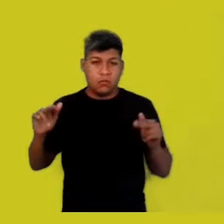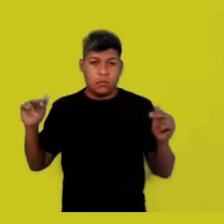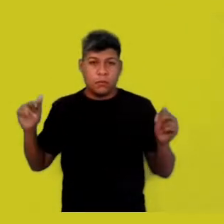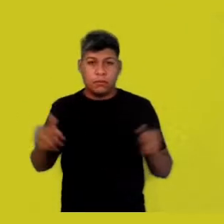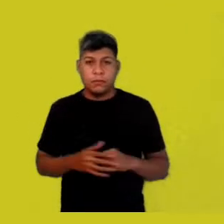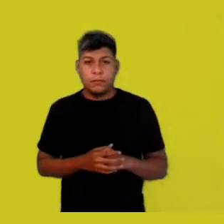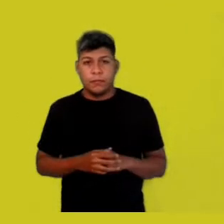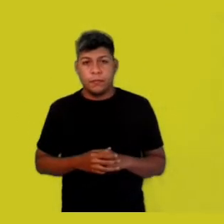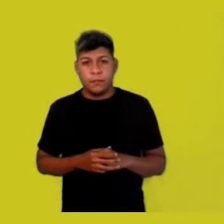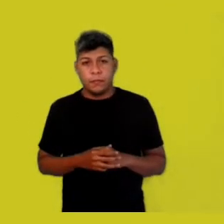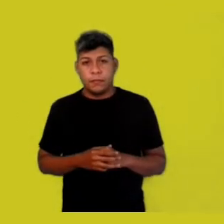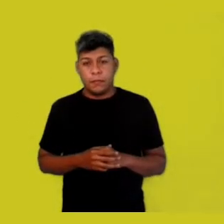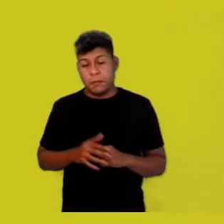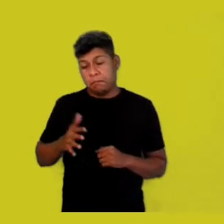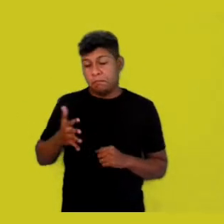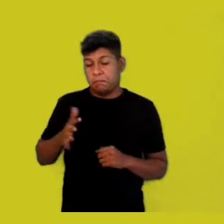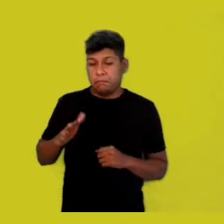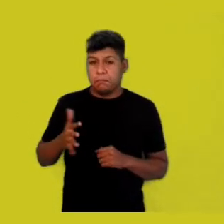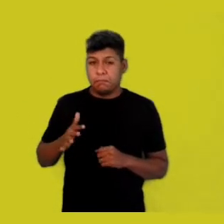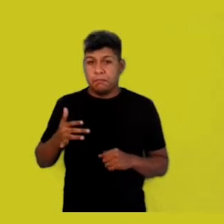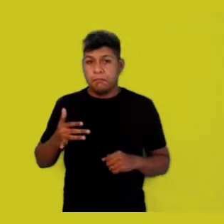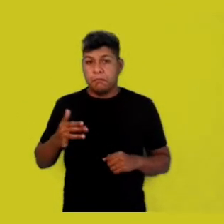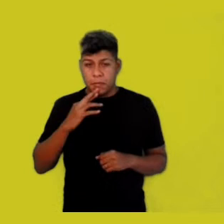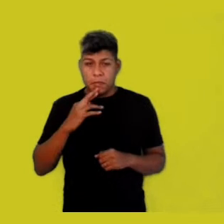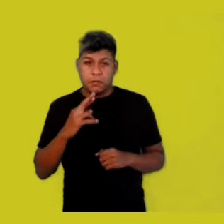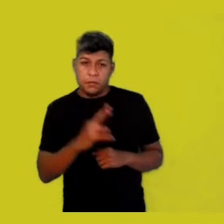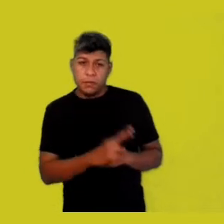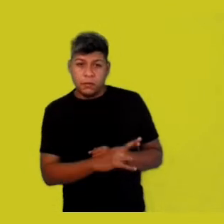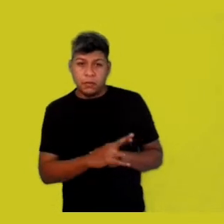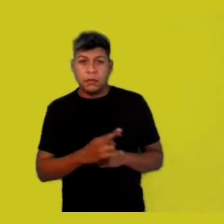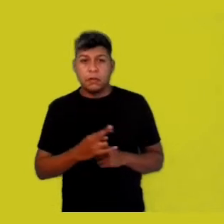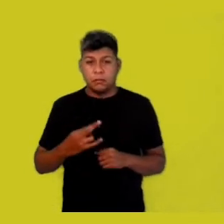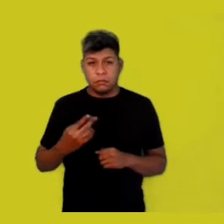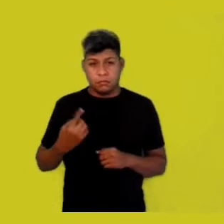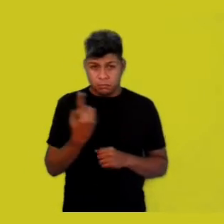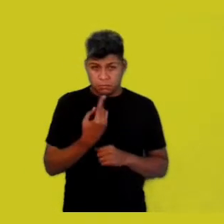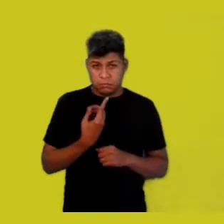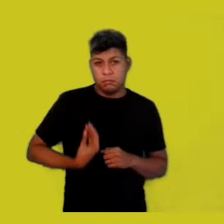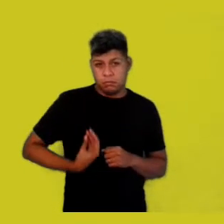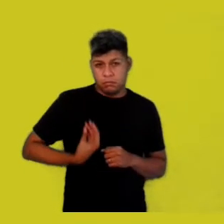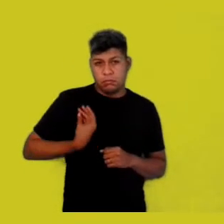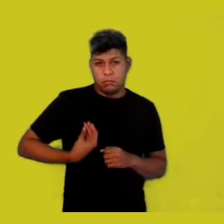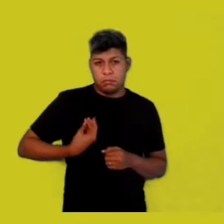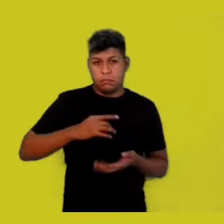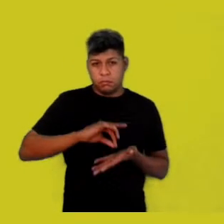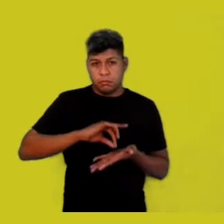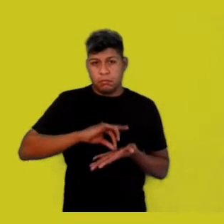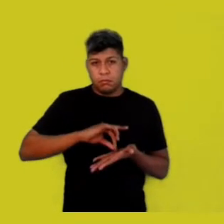“More or less”, I answered her. In fact, we live from this register